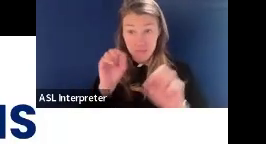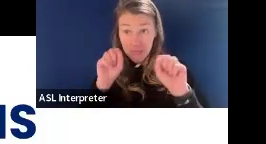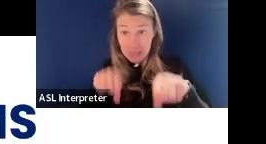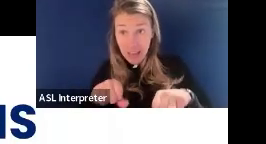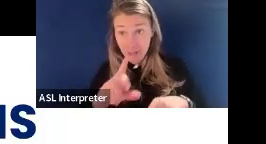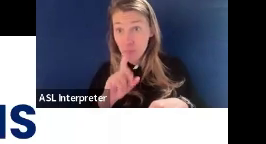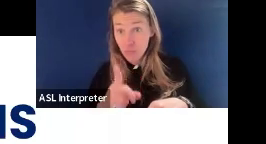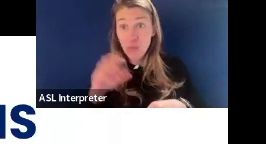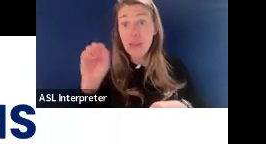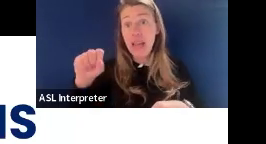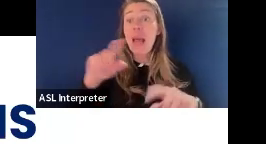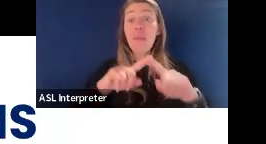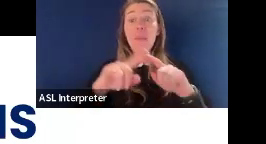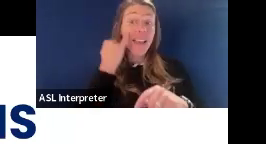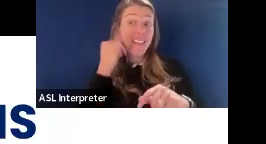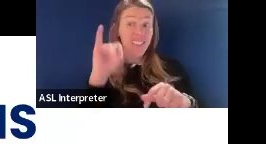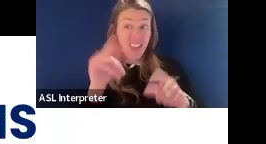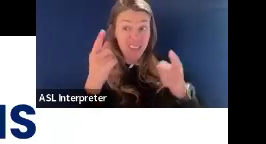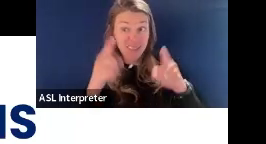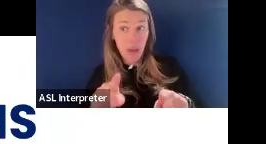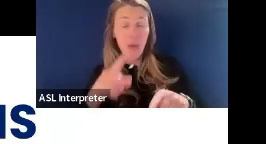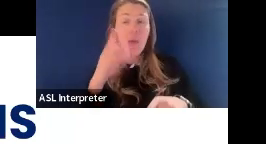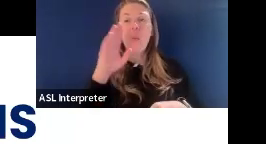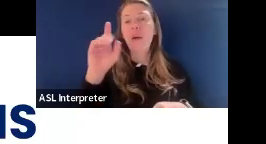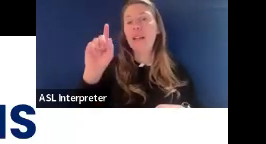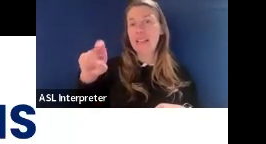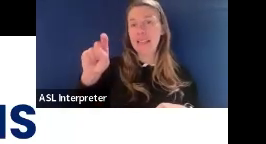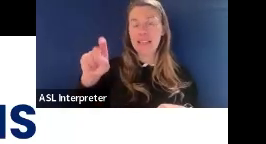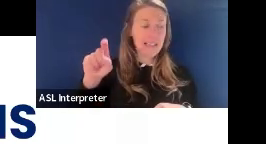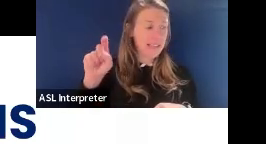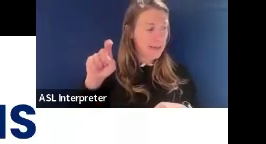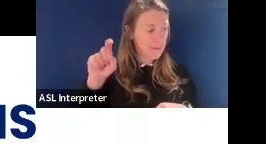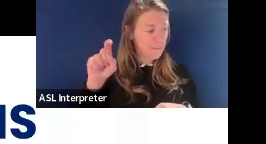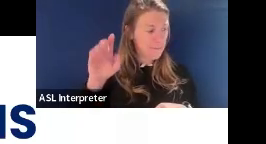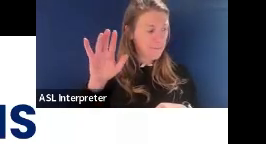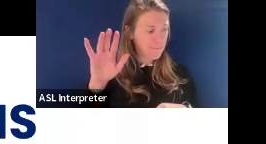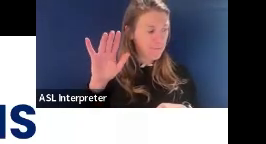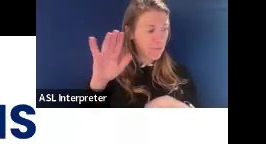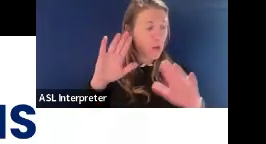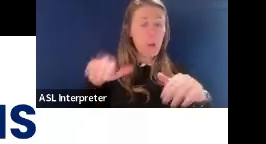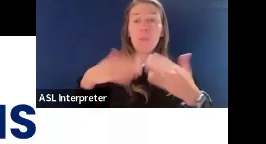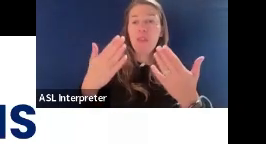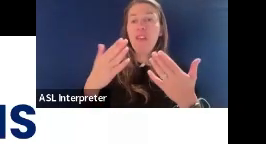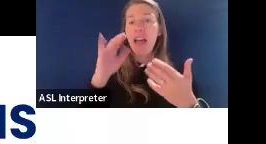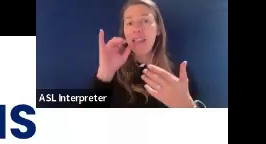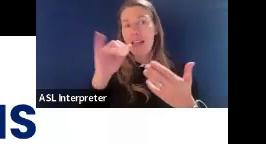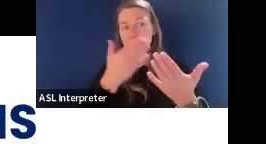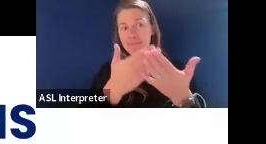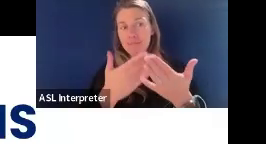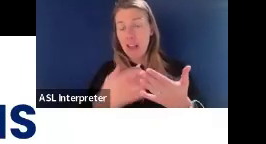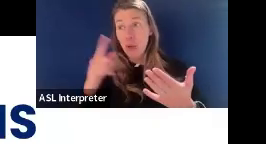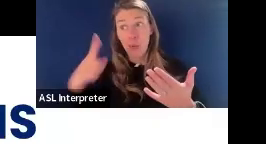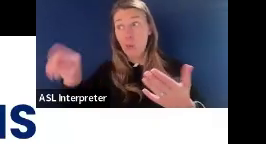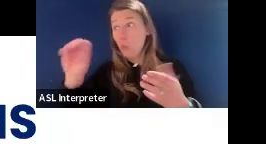And in those instances, they will still need to provide attestations that no other providers are available.